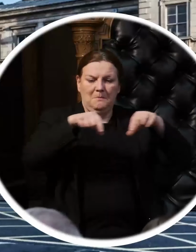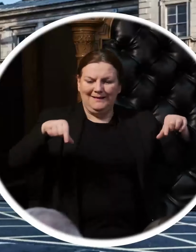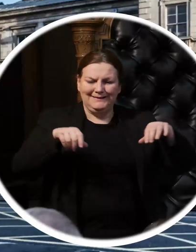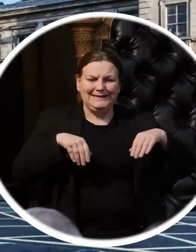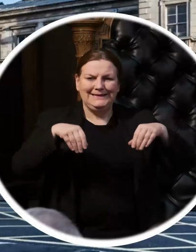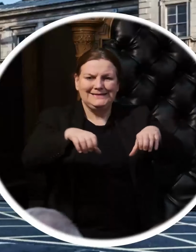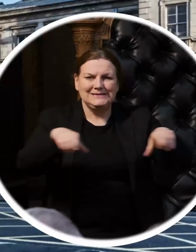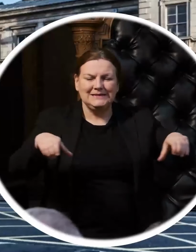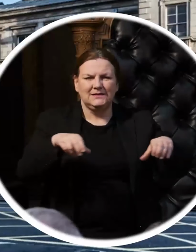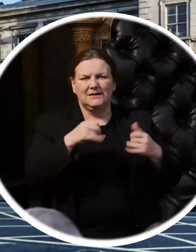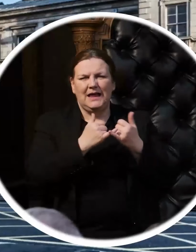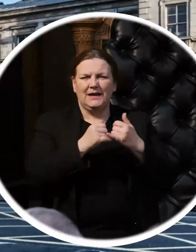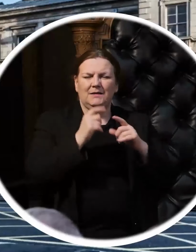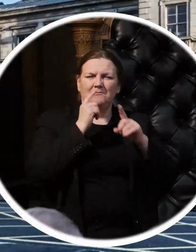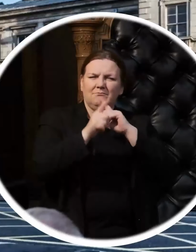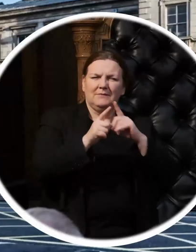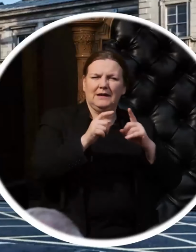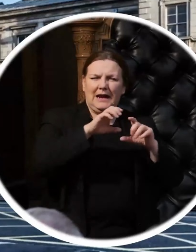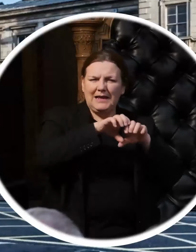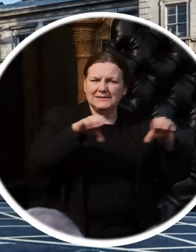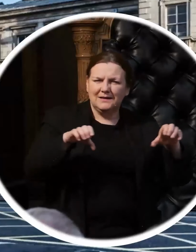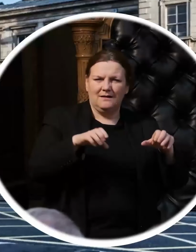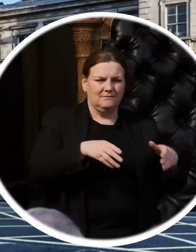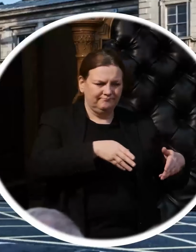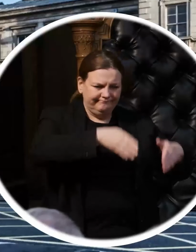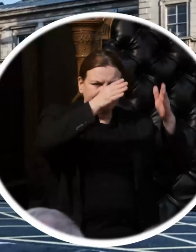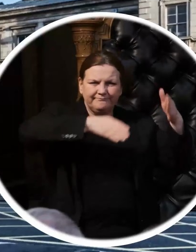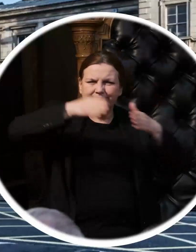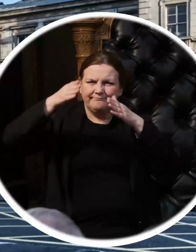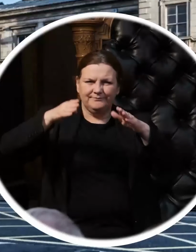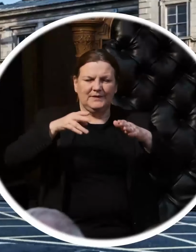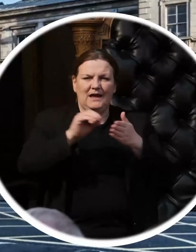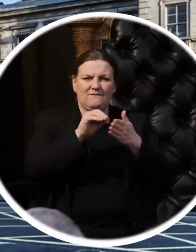neoclassical arcading and columns down at the bottom with Corinthian capitals,